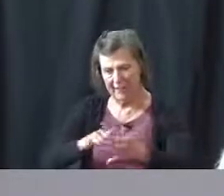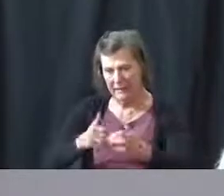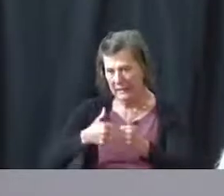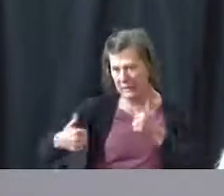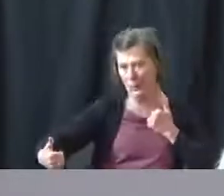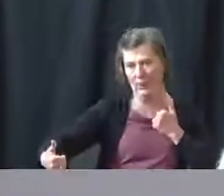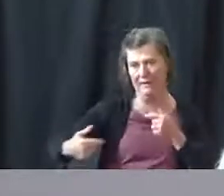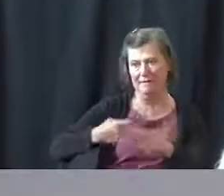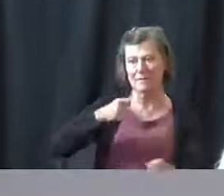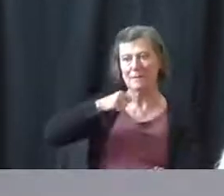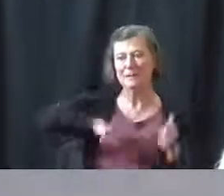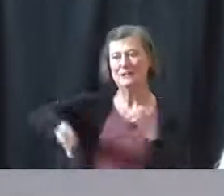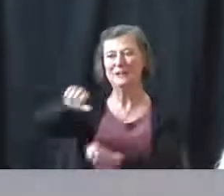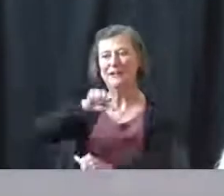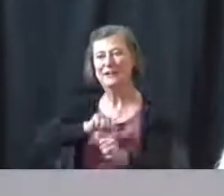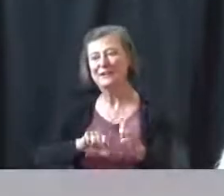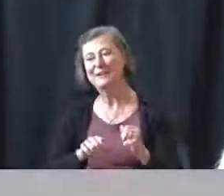each other.